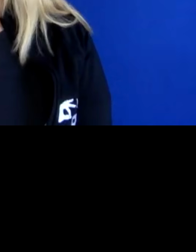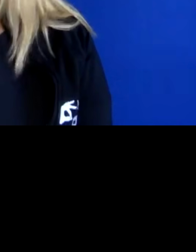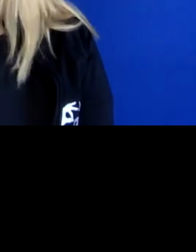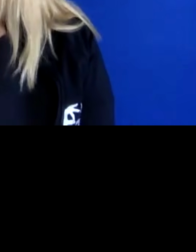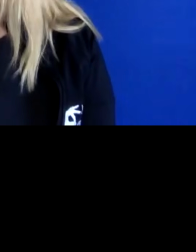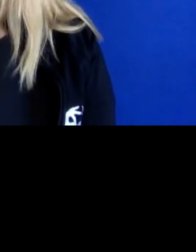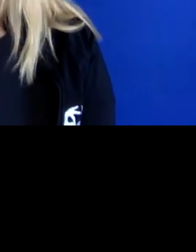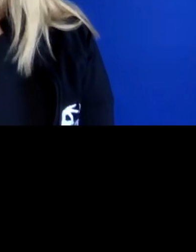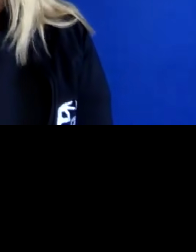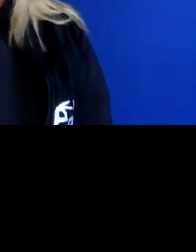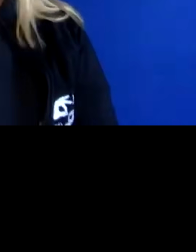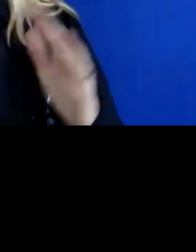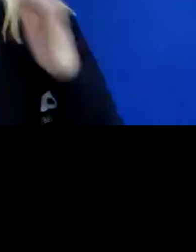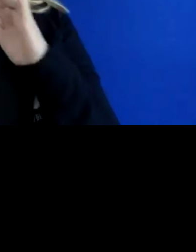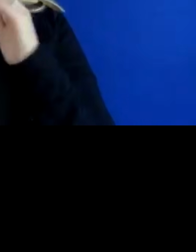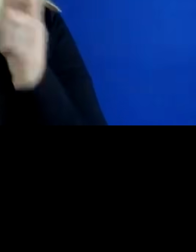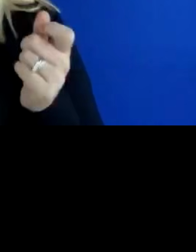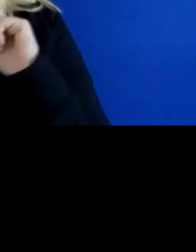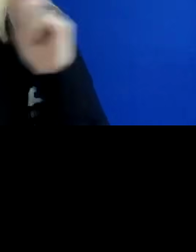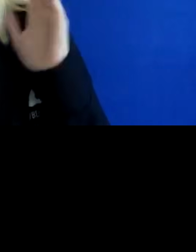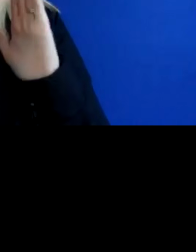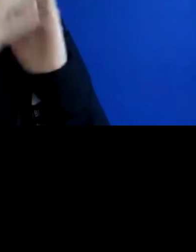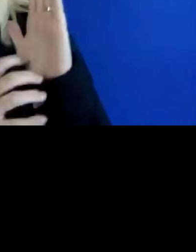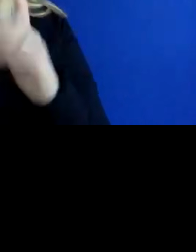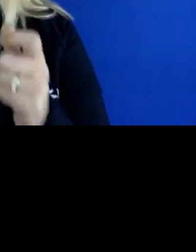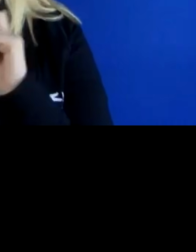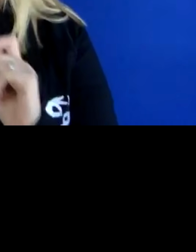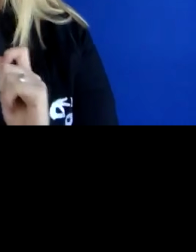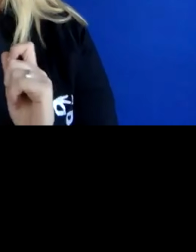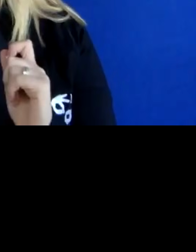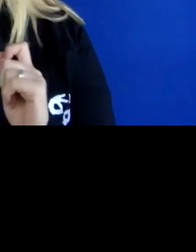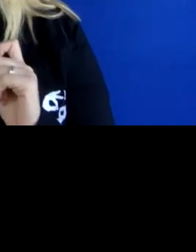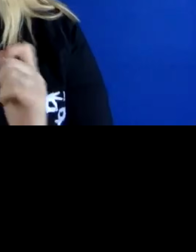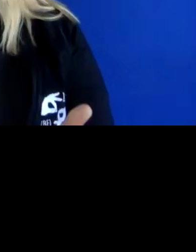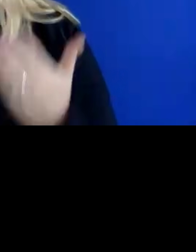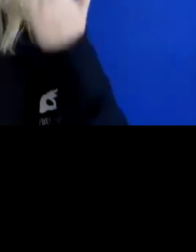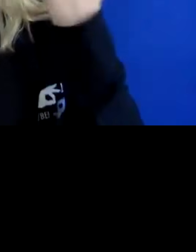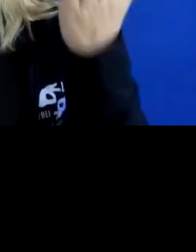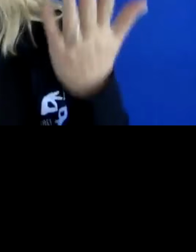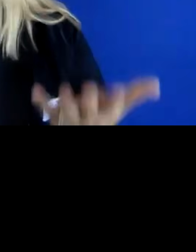and then editing captions. Is that your recommended, or do you -- have you tried a lot of those different ones